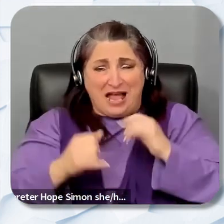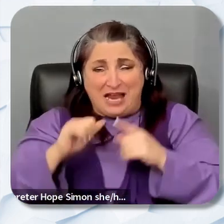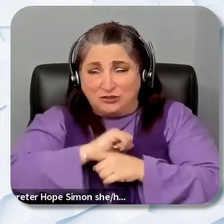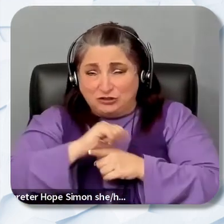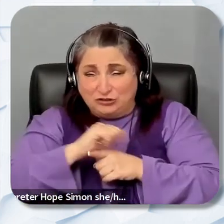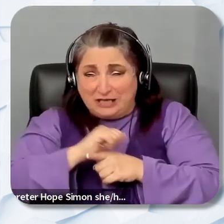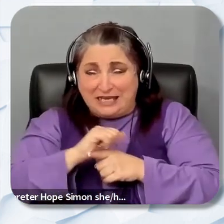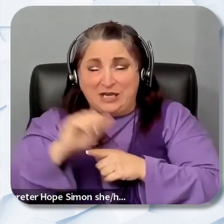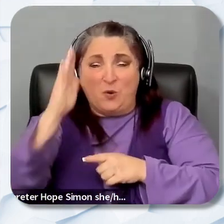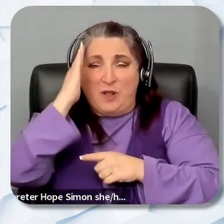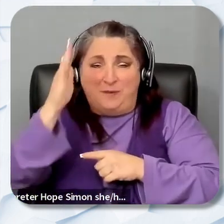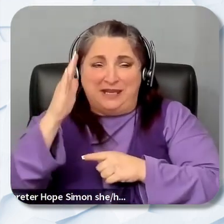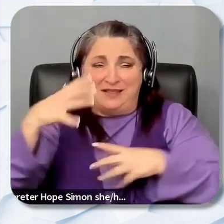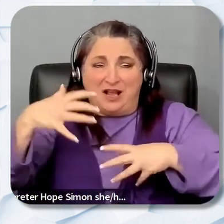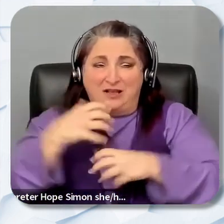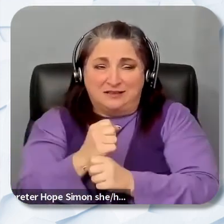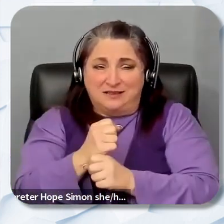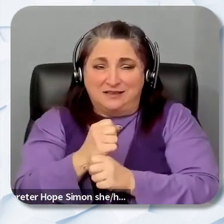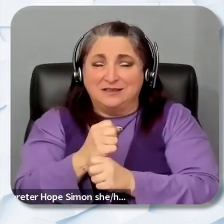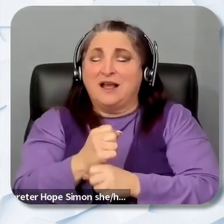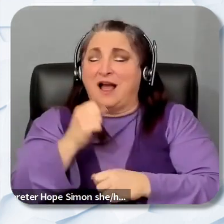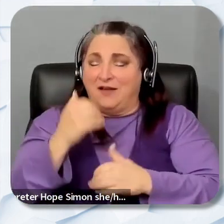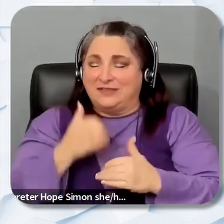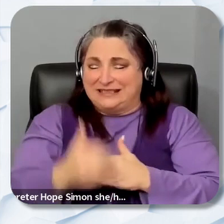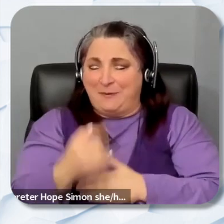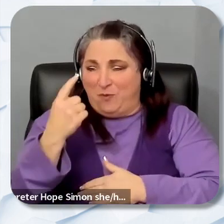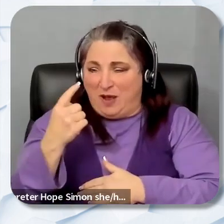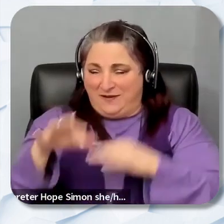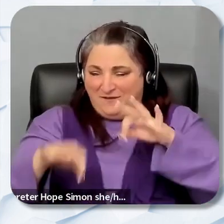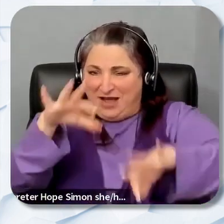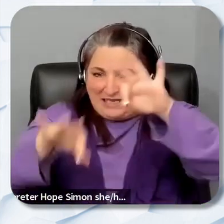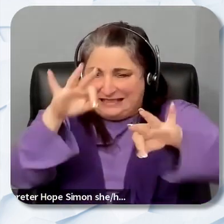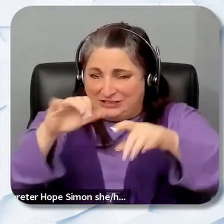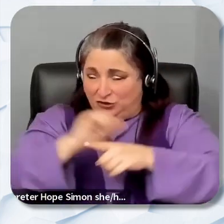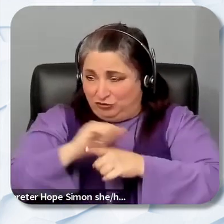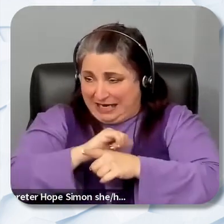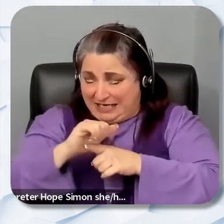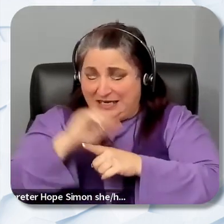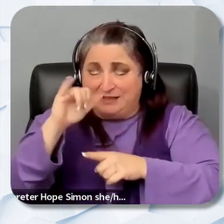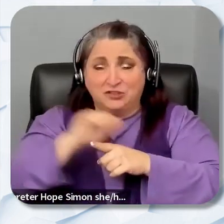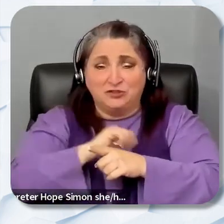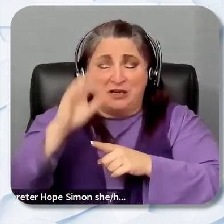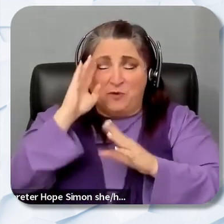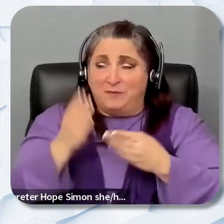Consolidation of CIM Step 1 Findings training. This training will be offered on Wednesday,